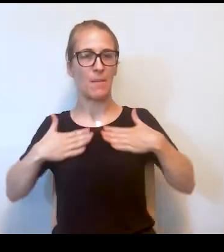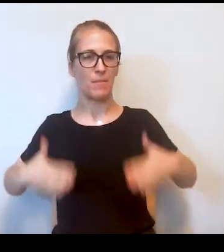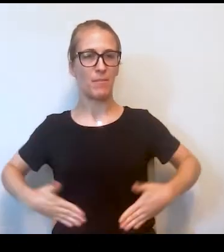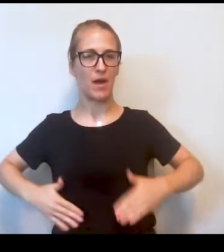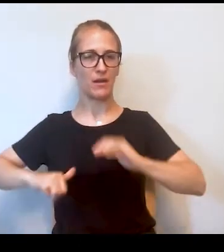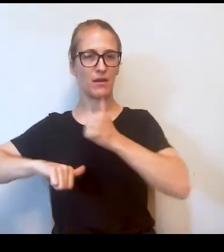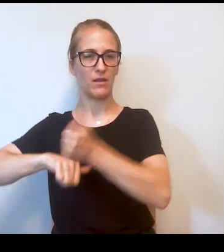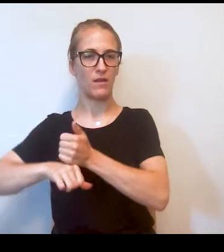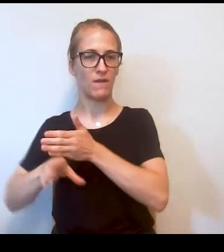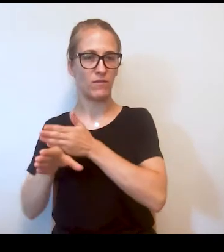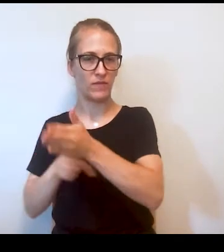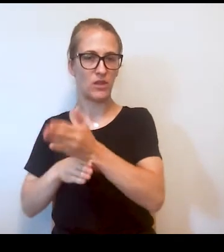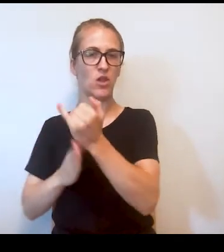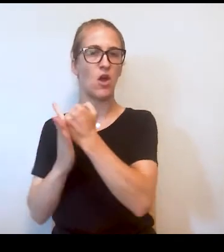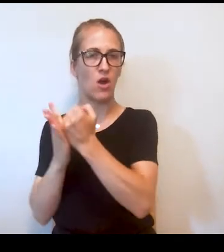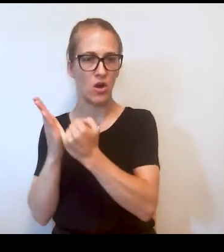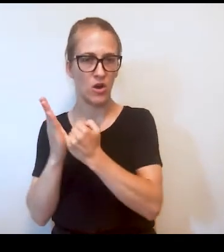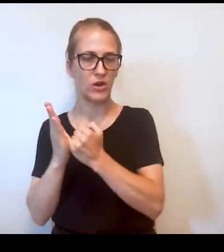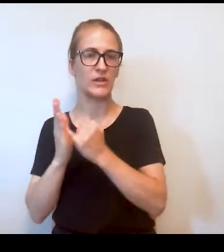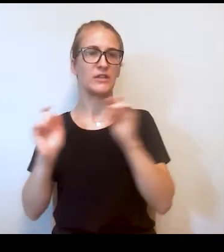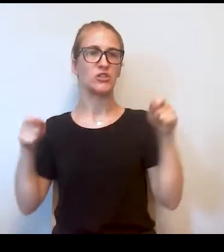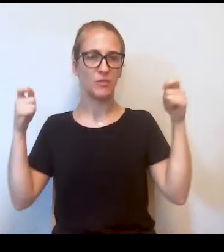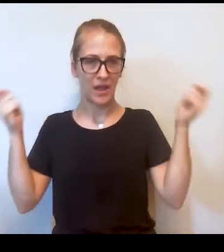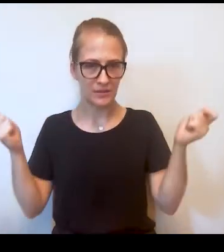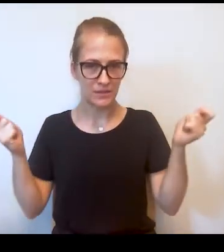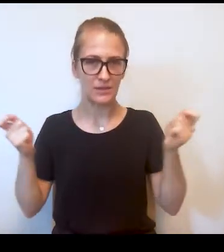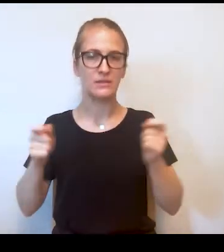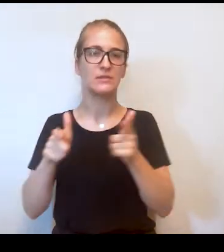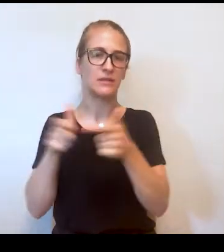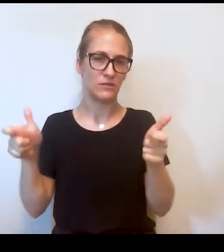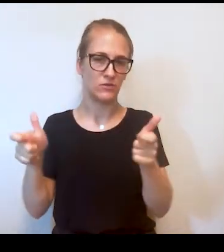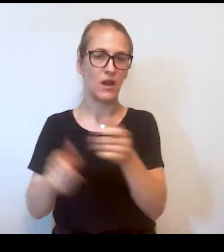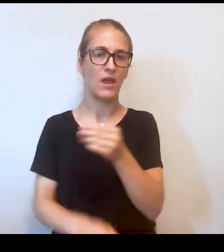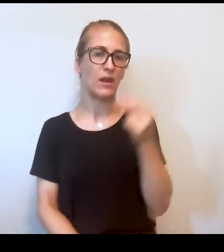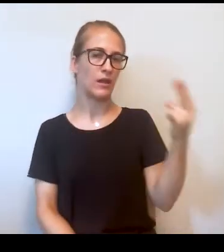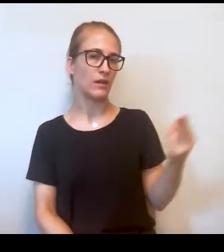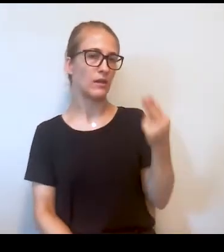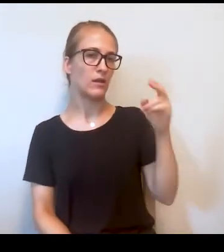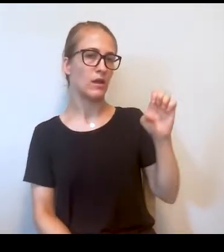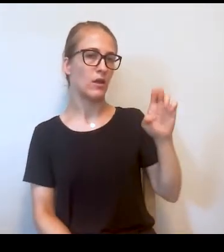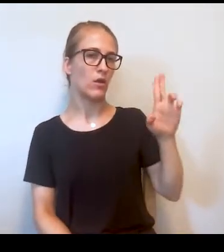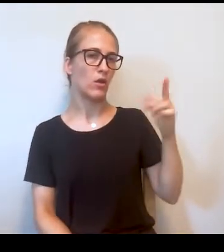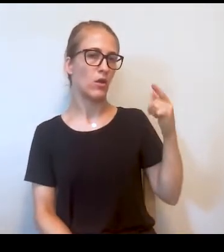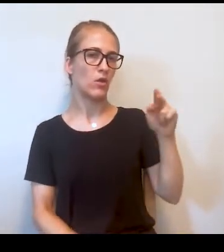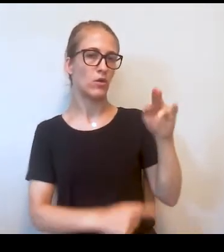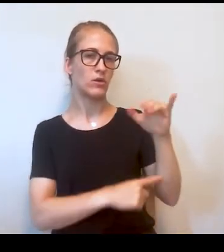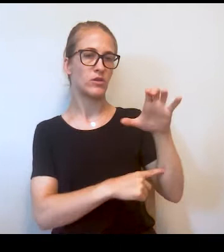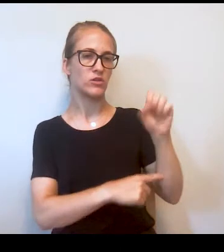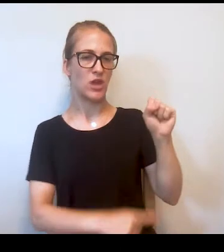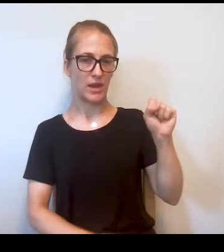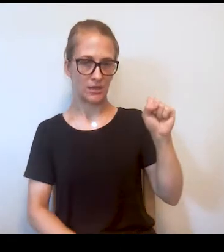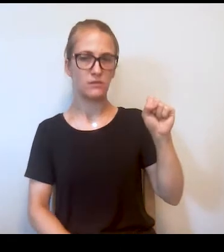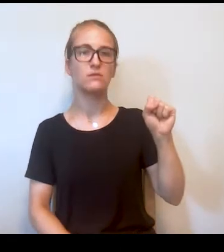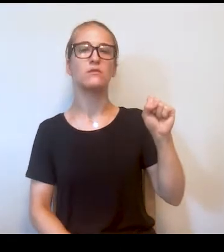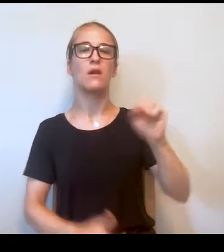arts, gymnastics, whatever, and the history of eugenics, of medical ableism,